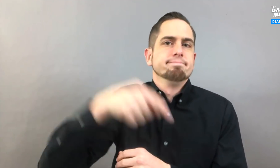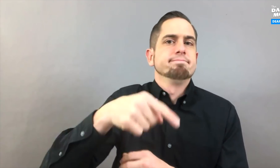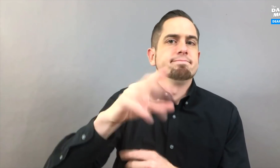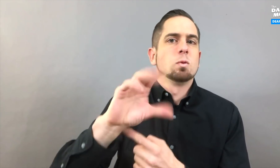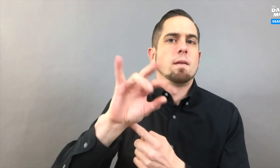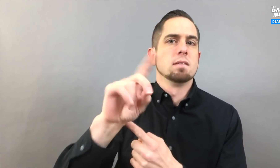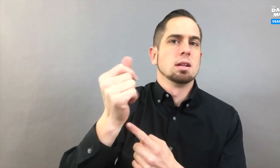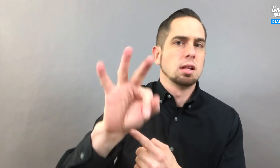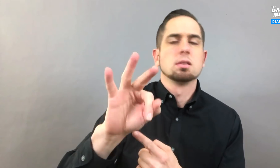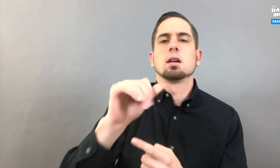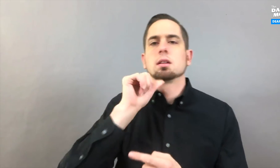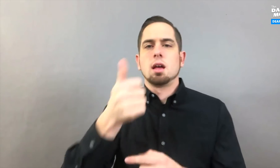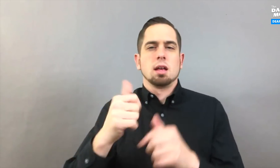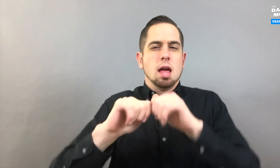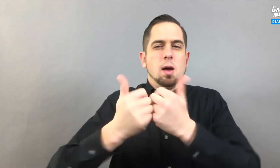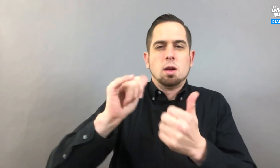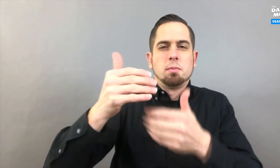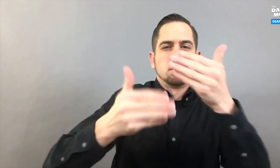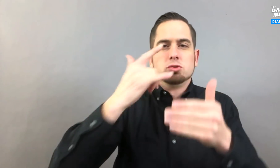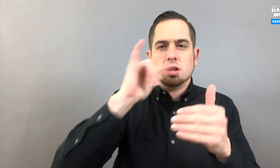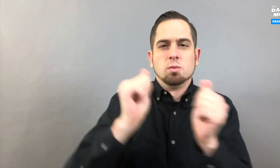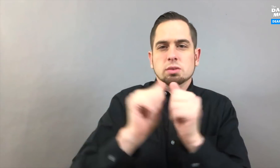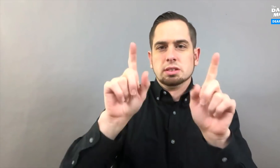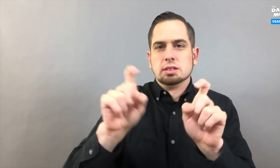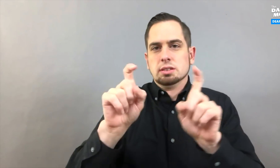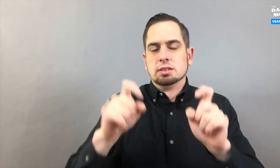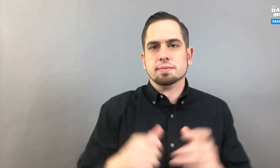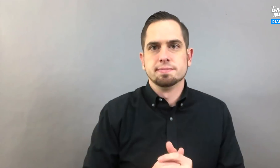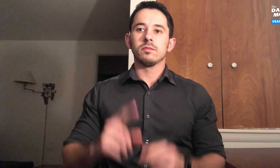for COVID-19?